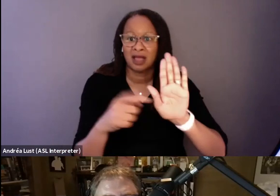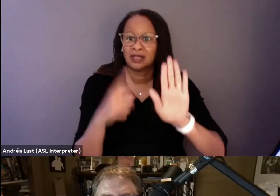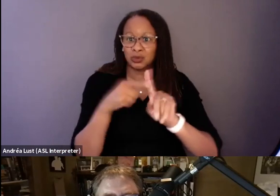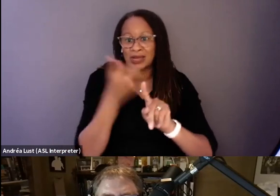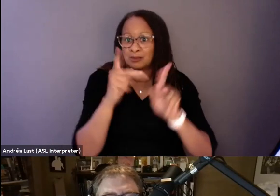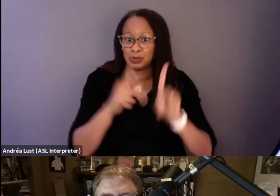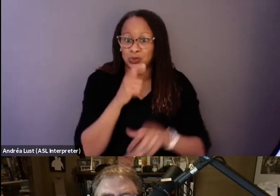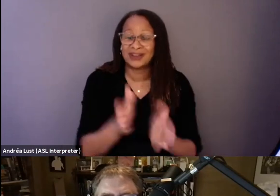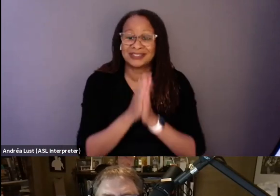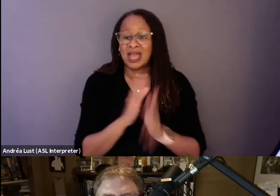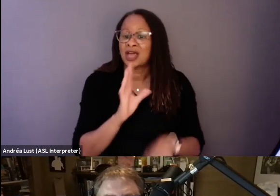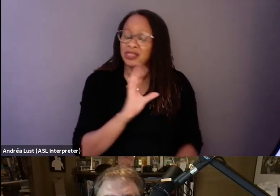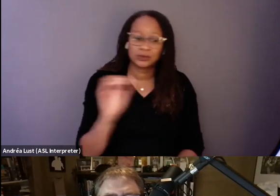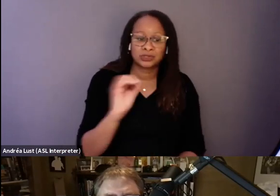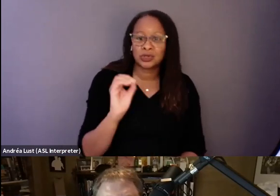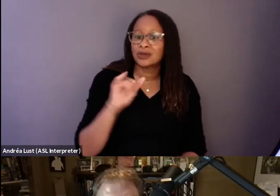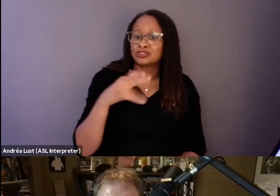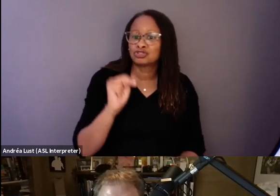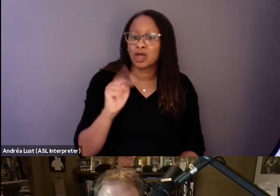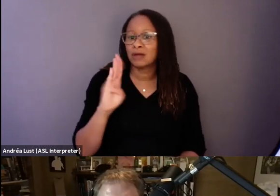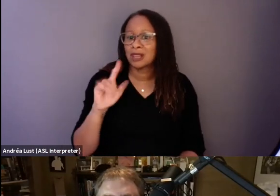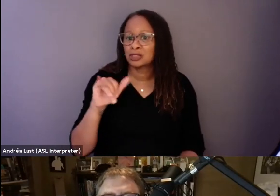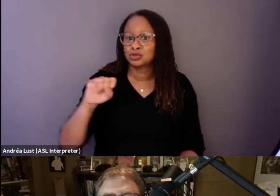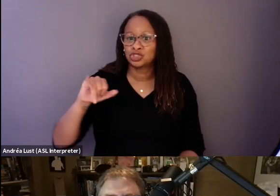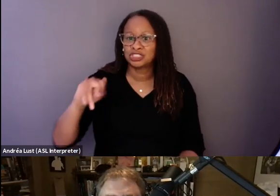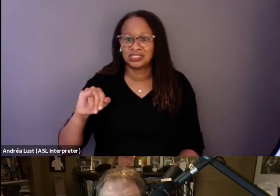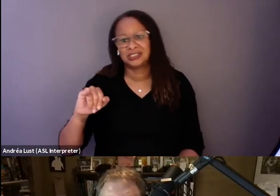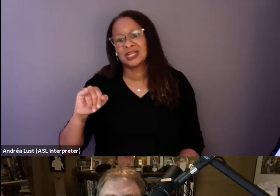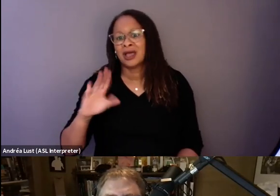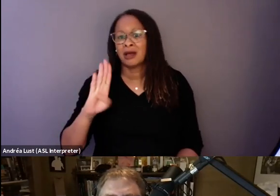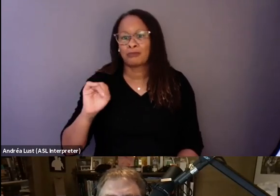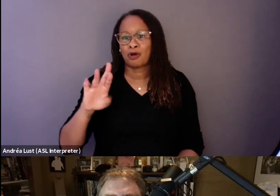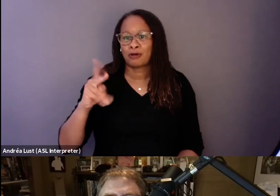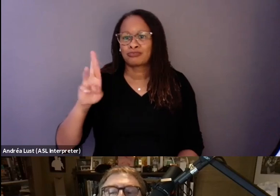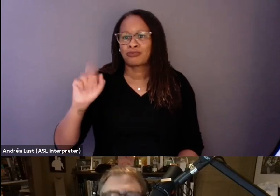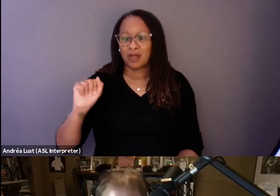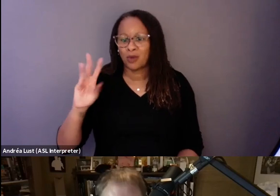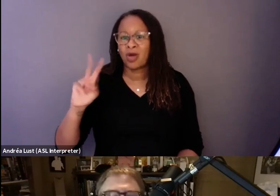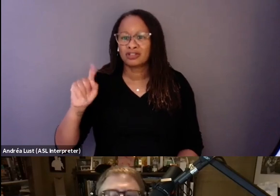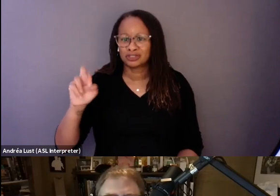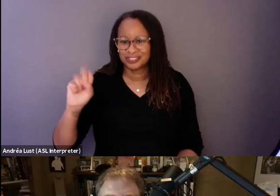There was no John Belushi, Barbara Walters interview. For us there's an interview. - He was asked. He was there, you know.